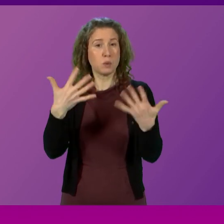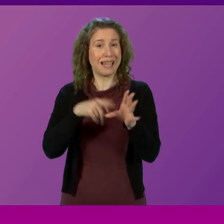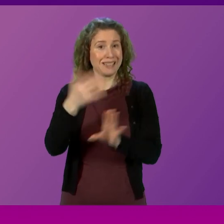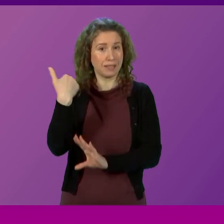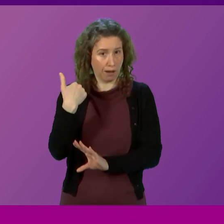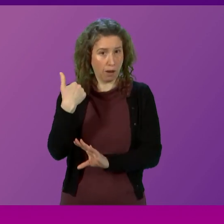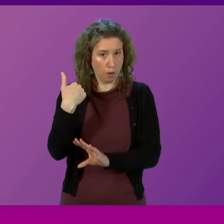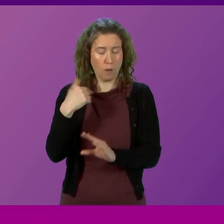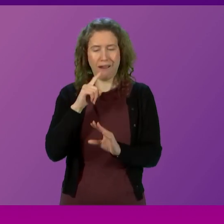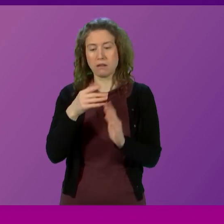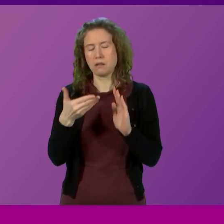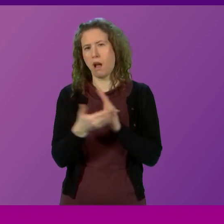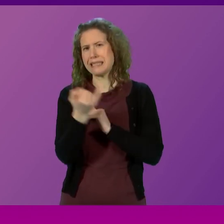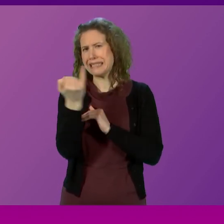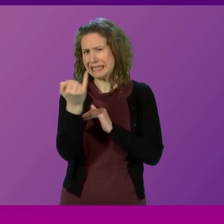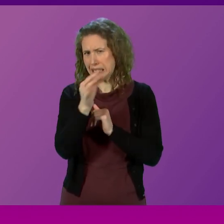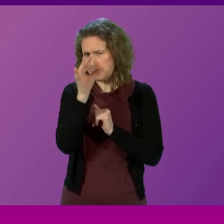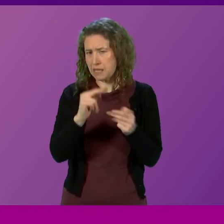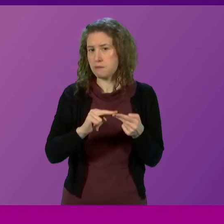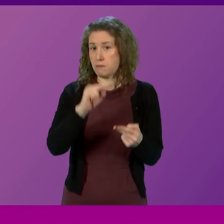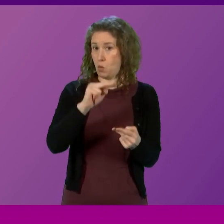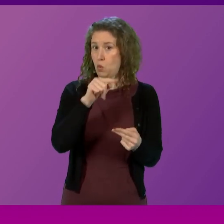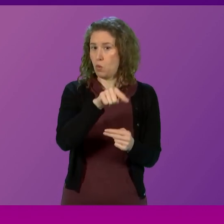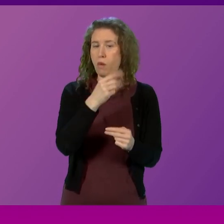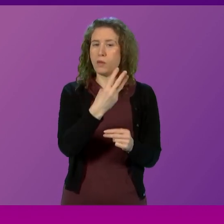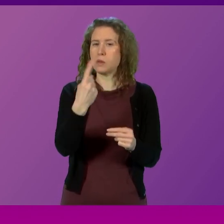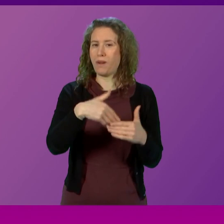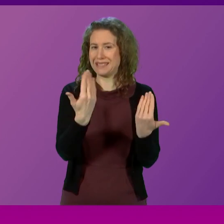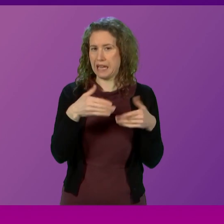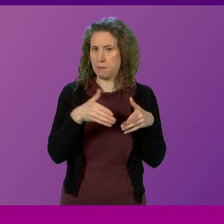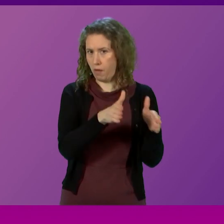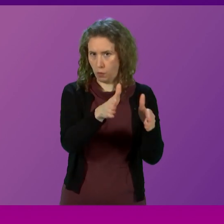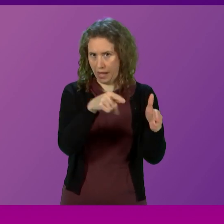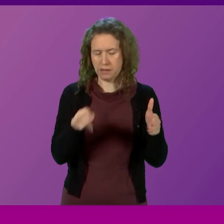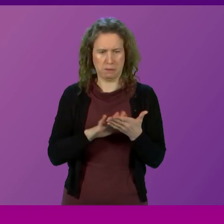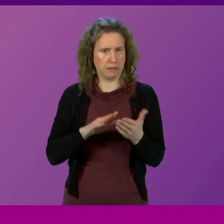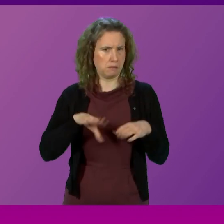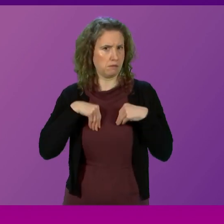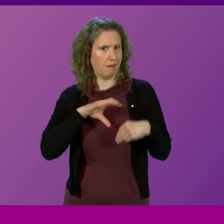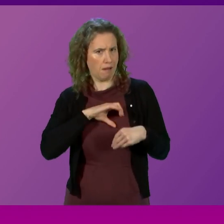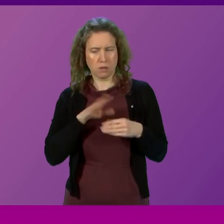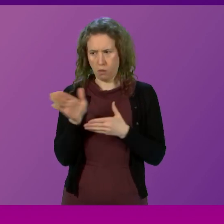and just under 16 per cent more on the 31-day pathway than we were 10 years ago.